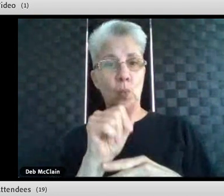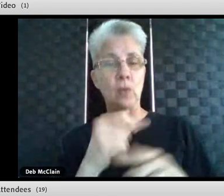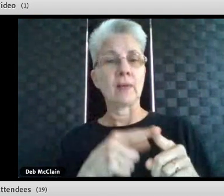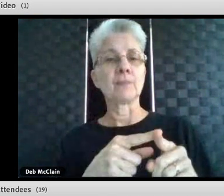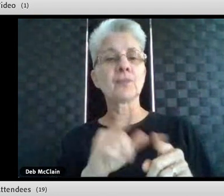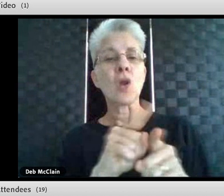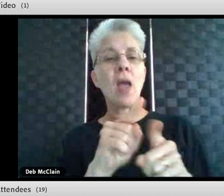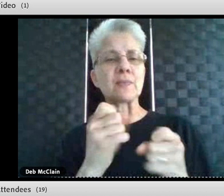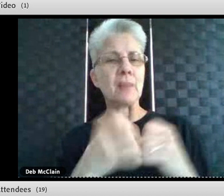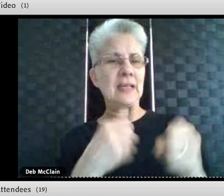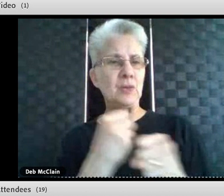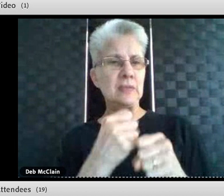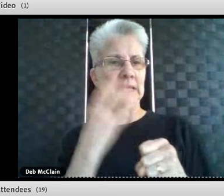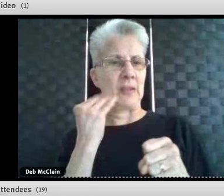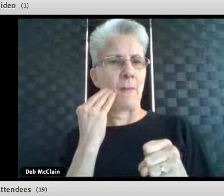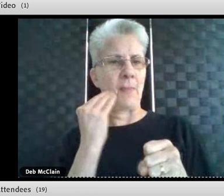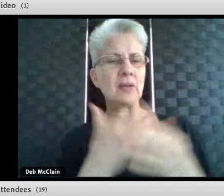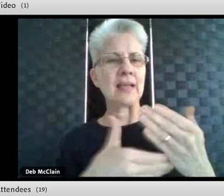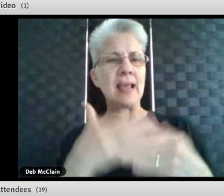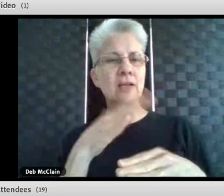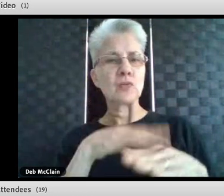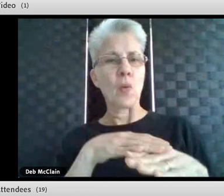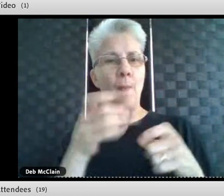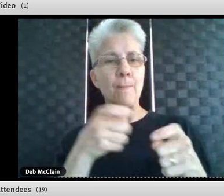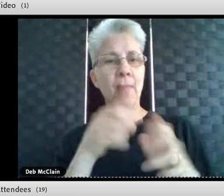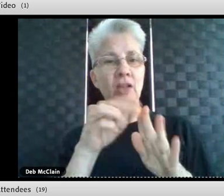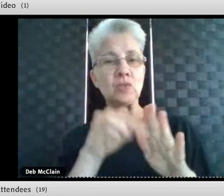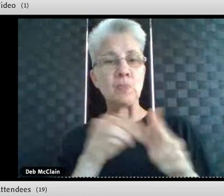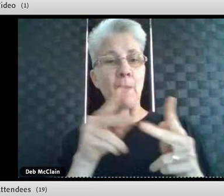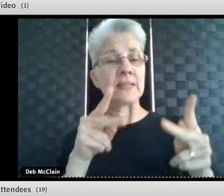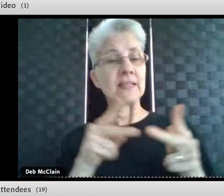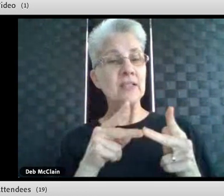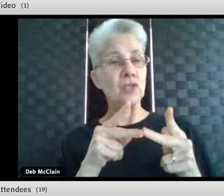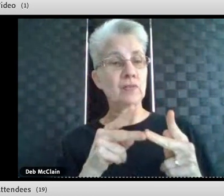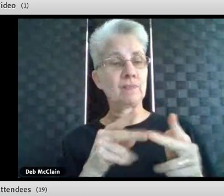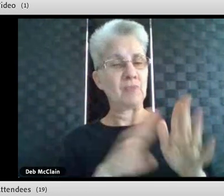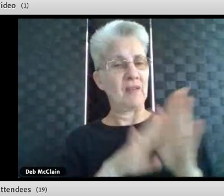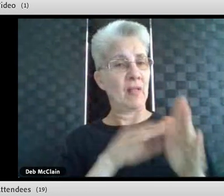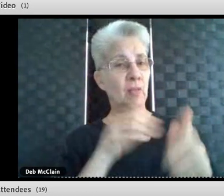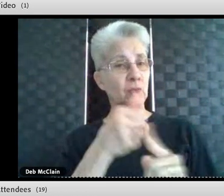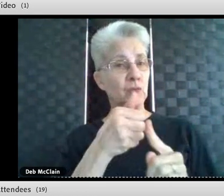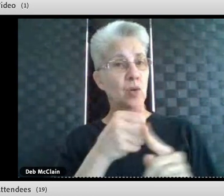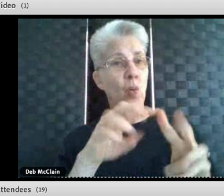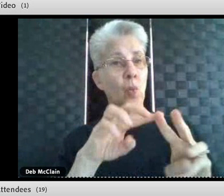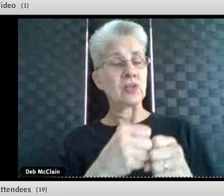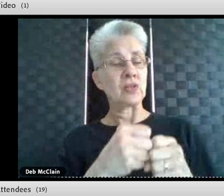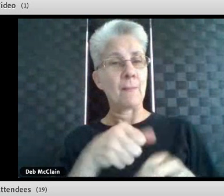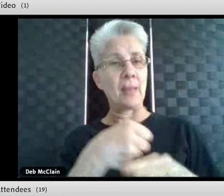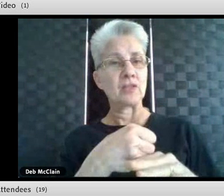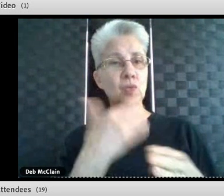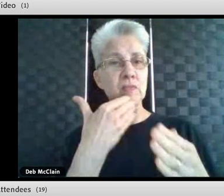and has years of experience in hands-on management positions. She develops her workshops based on solid research